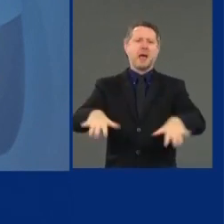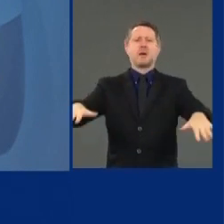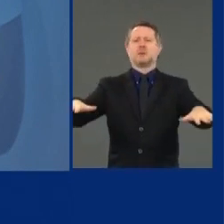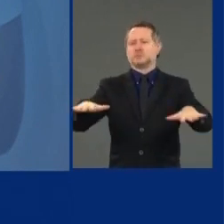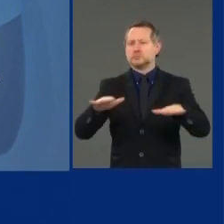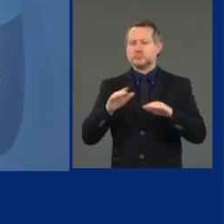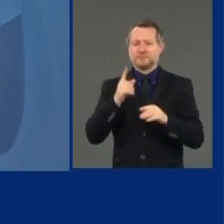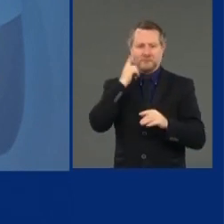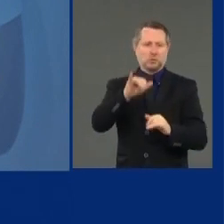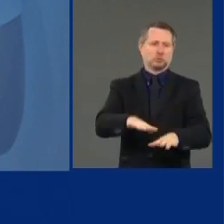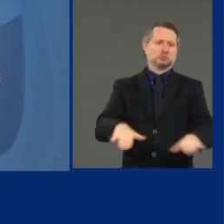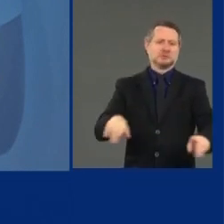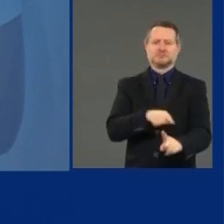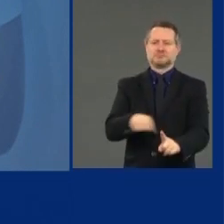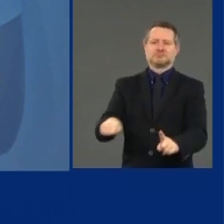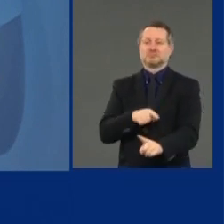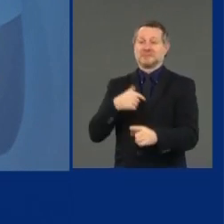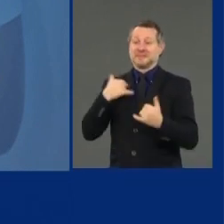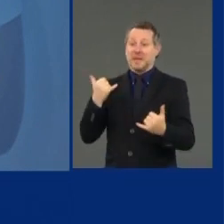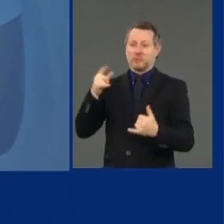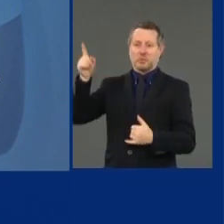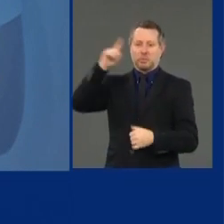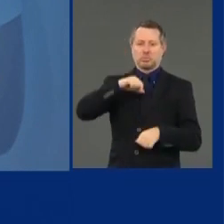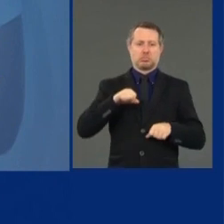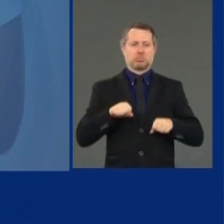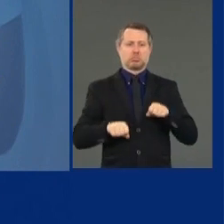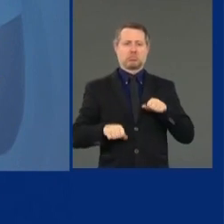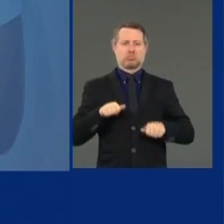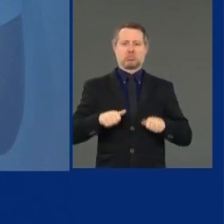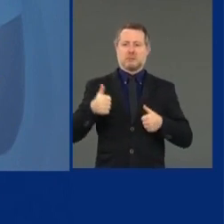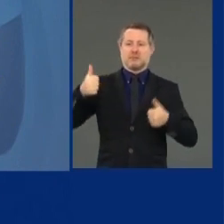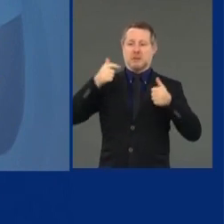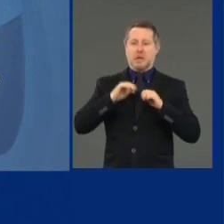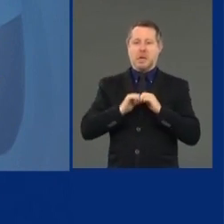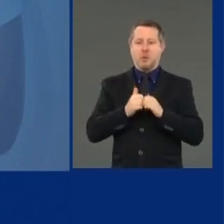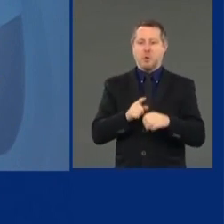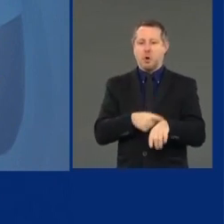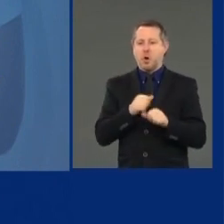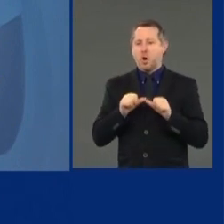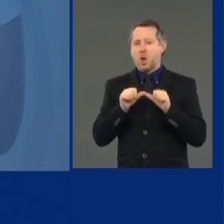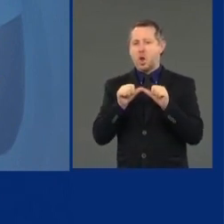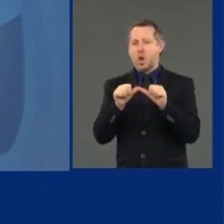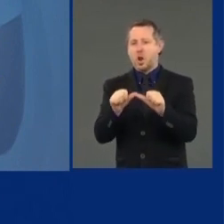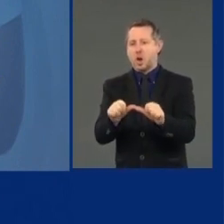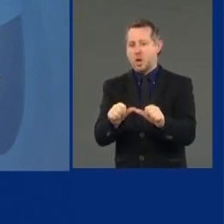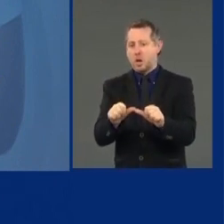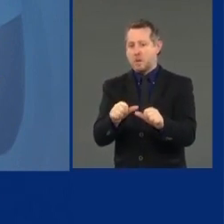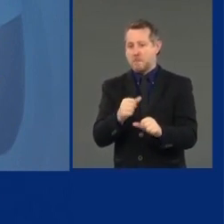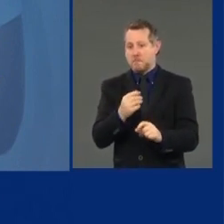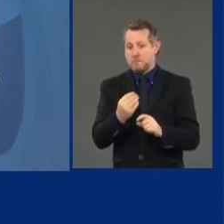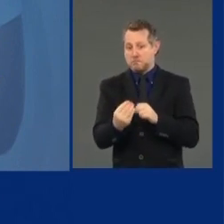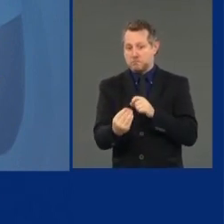THIS IS NOT A WIDESPREAD SITUATION AFFECTING CHILDREN.